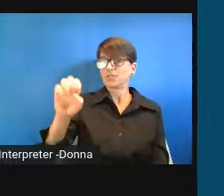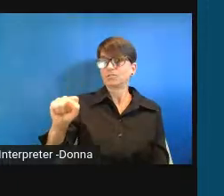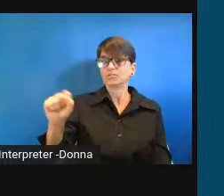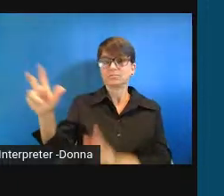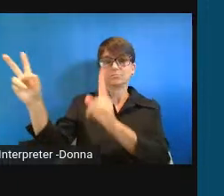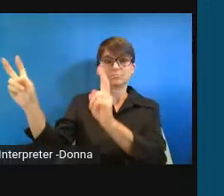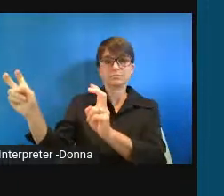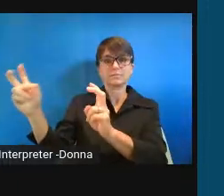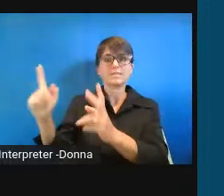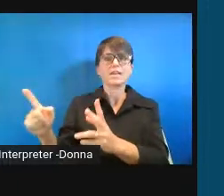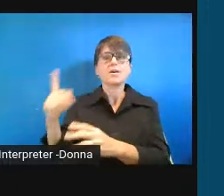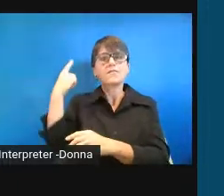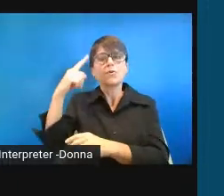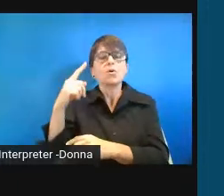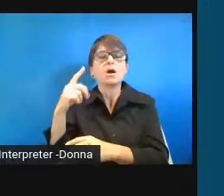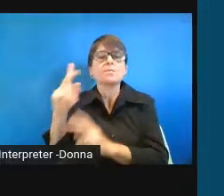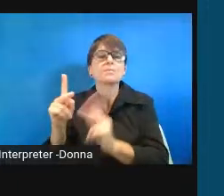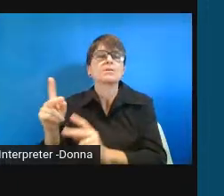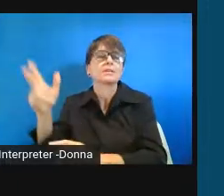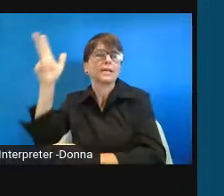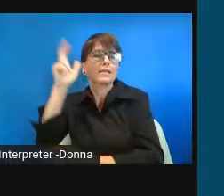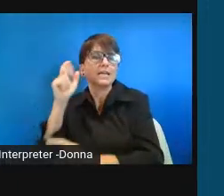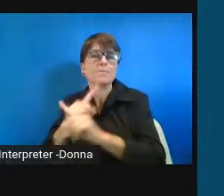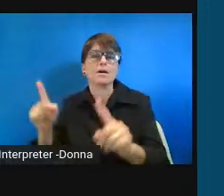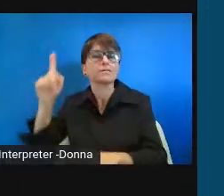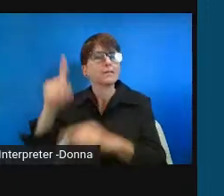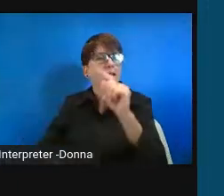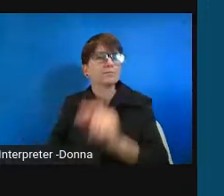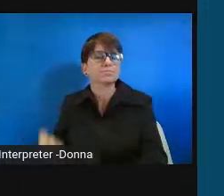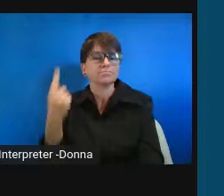side effects Interacted for office-Audiences for cannot hear the audio but subtitles are